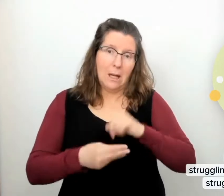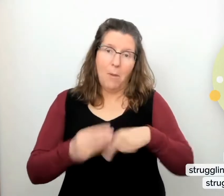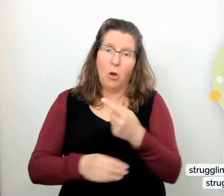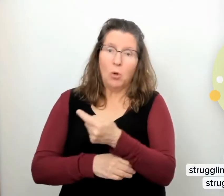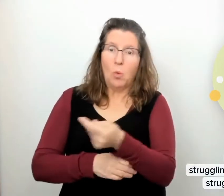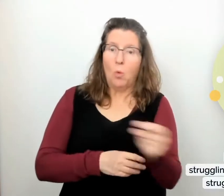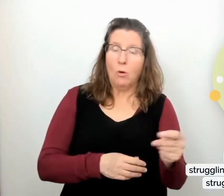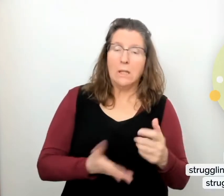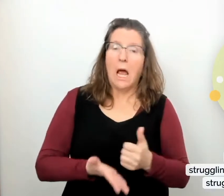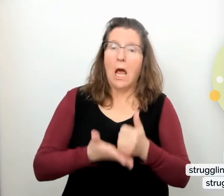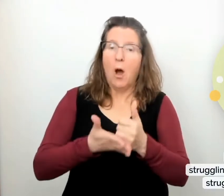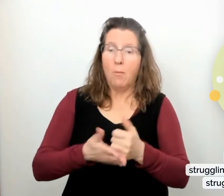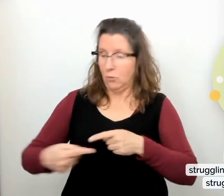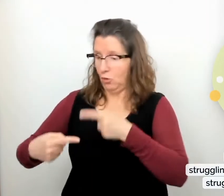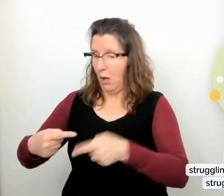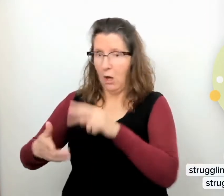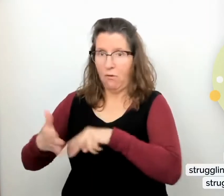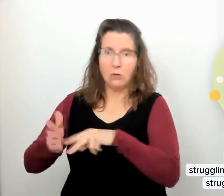Your second choice deals with what we covered in the lecture.